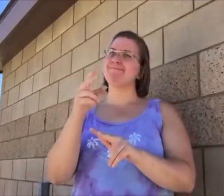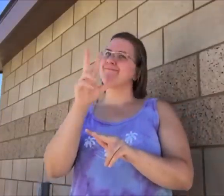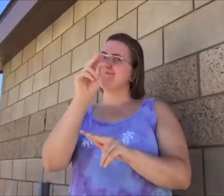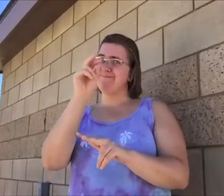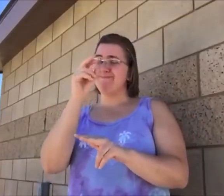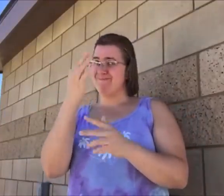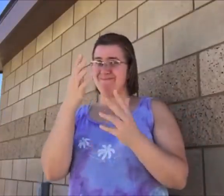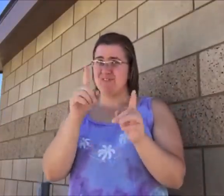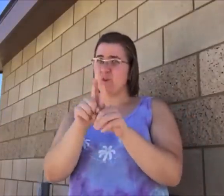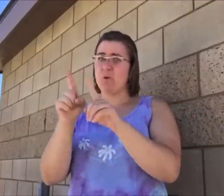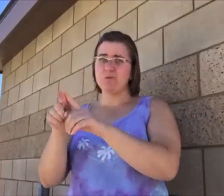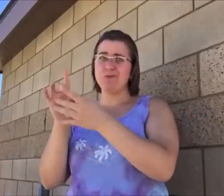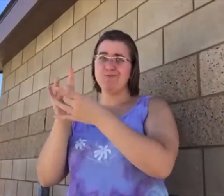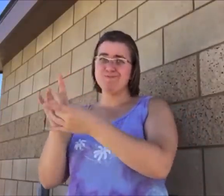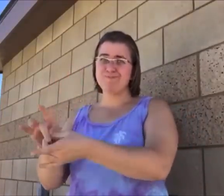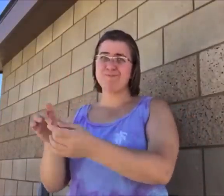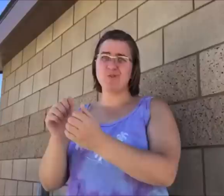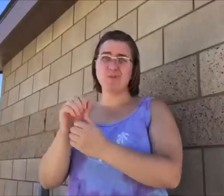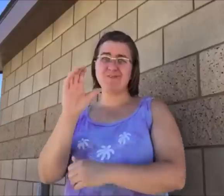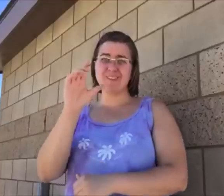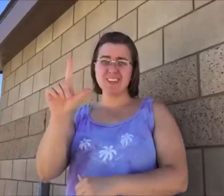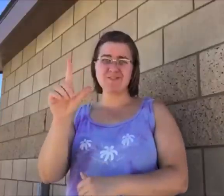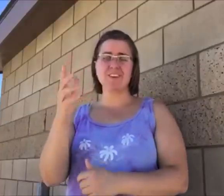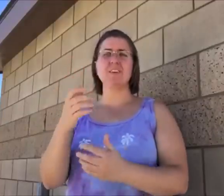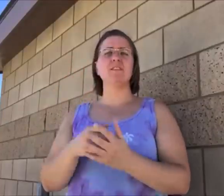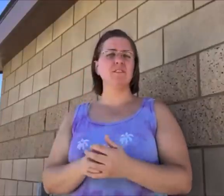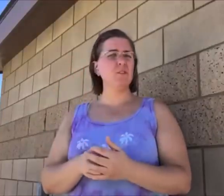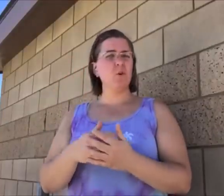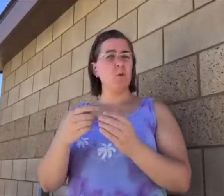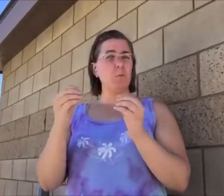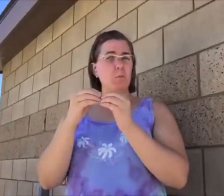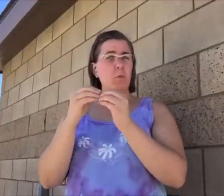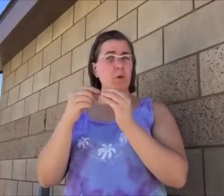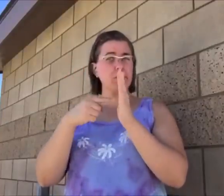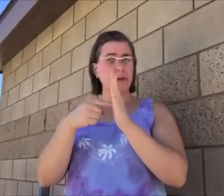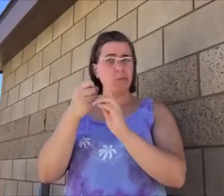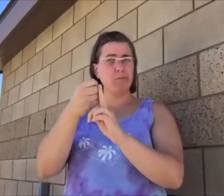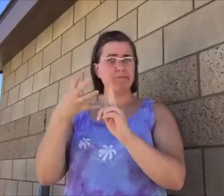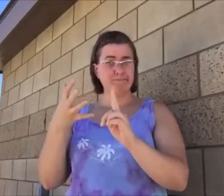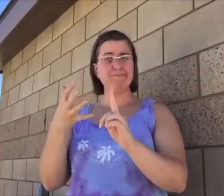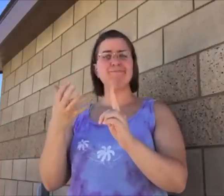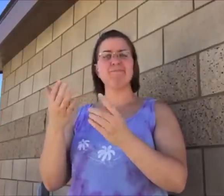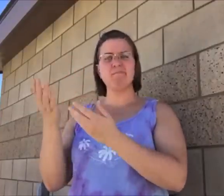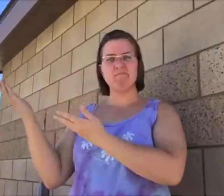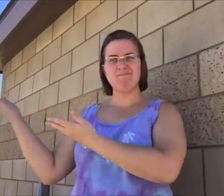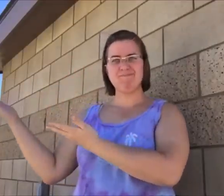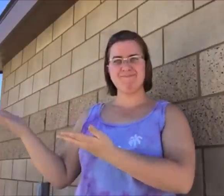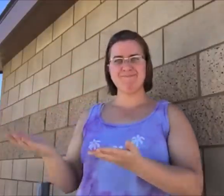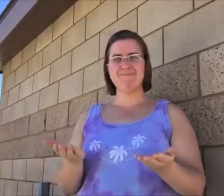it can also happen with the use of inappropriate classifiers. As in this situation: